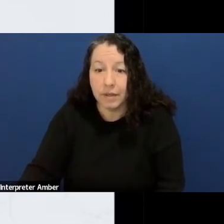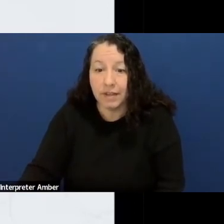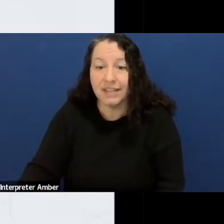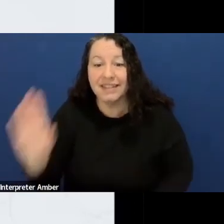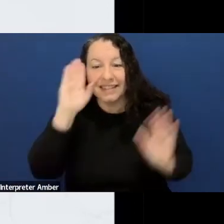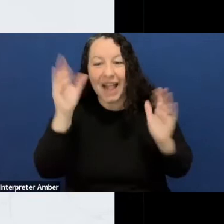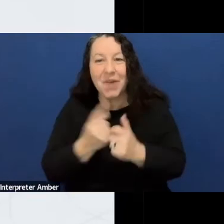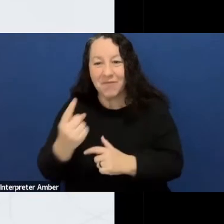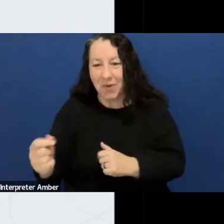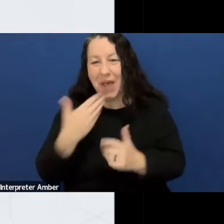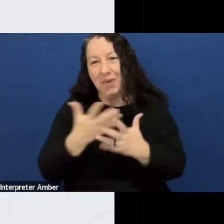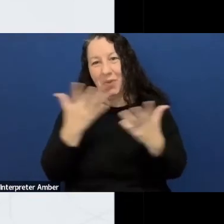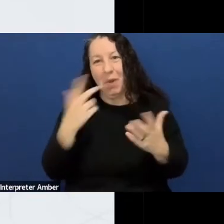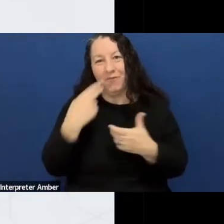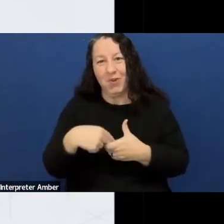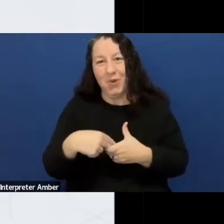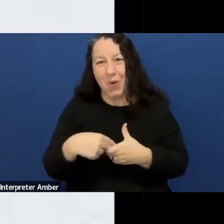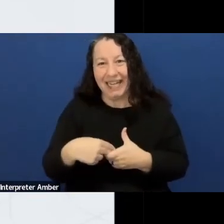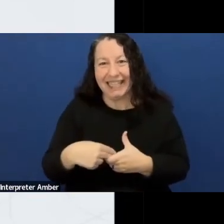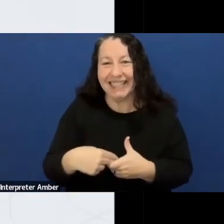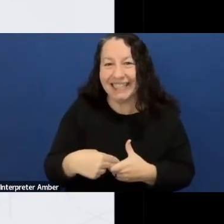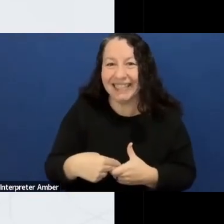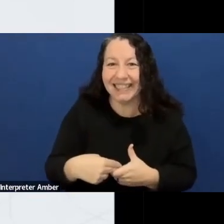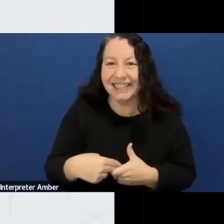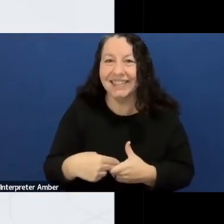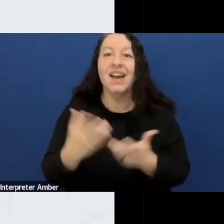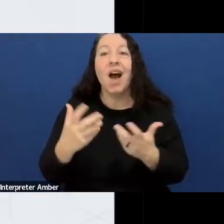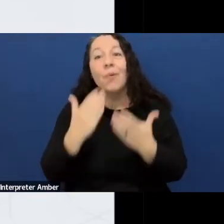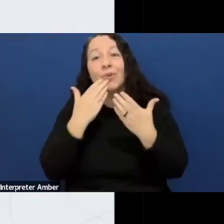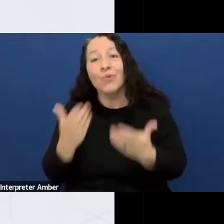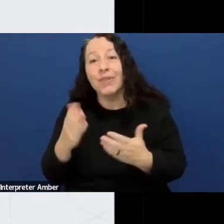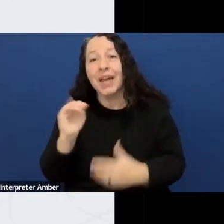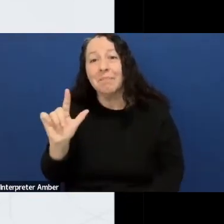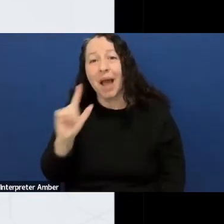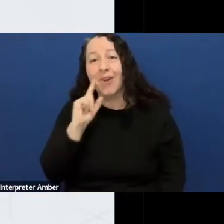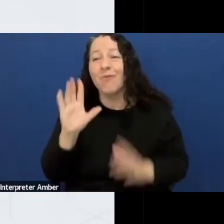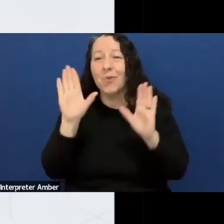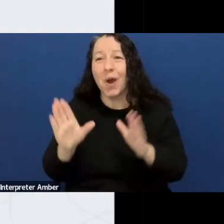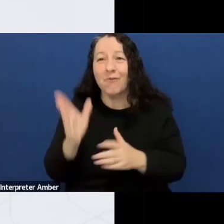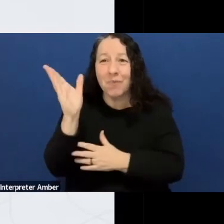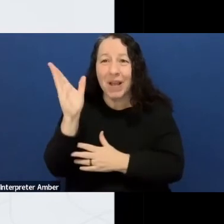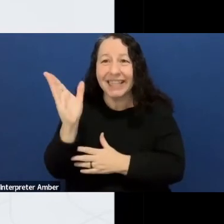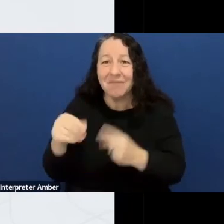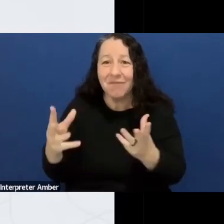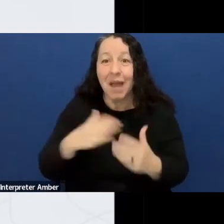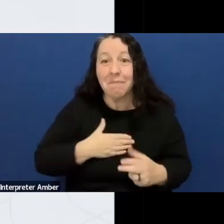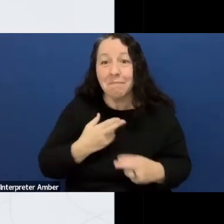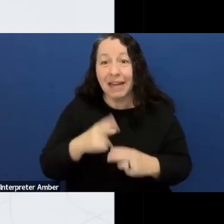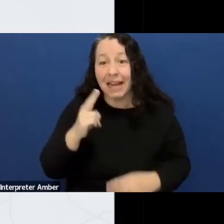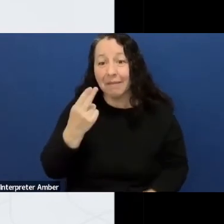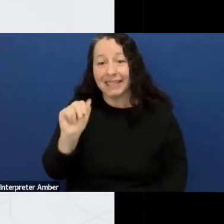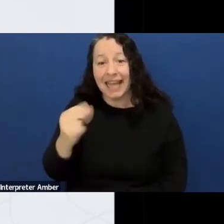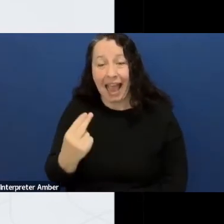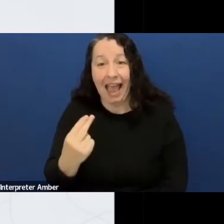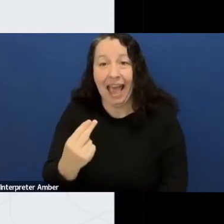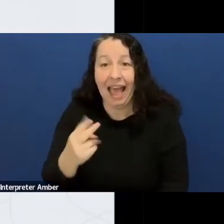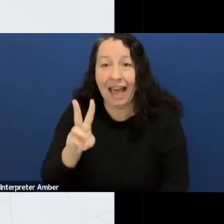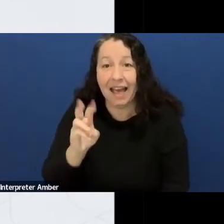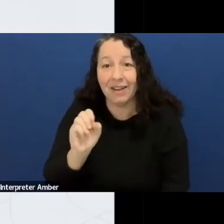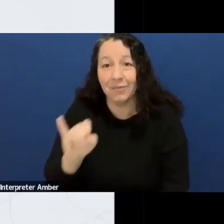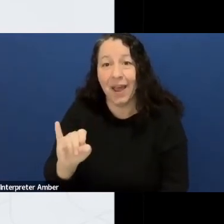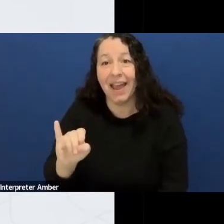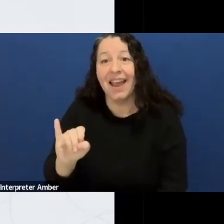Hi, everyone, thank you so much for joining. So I want to also thank Michael for that wonderful